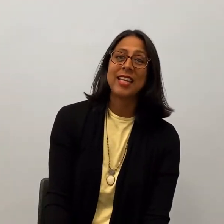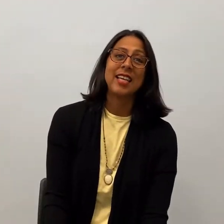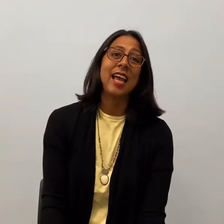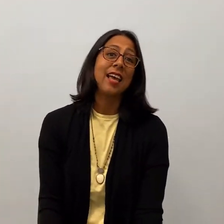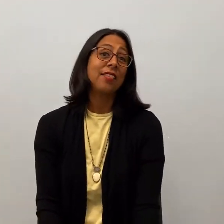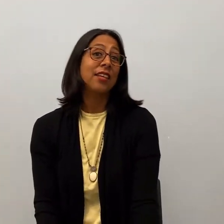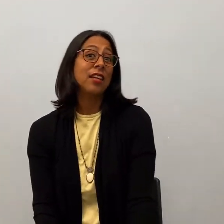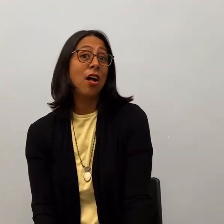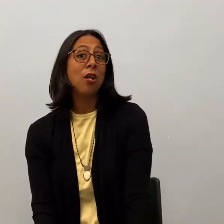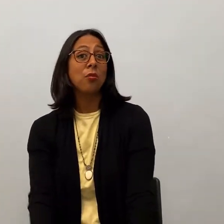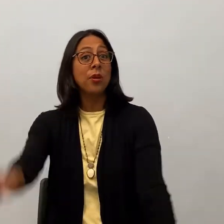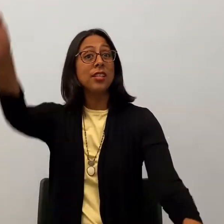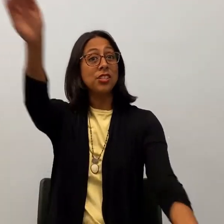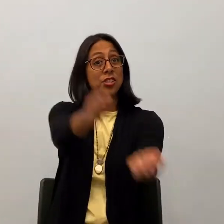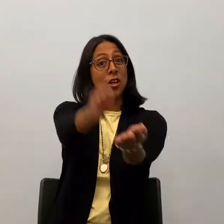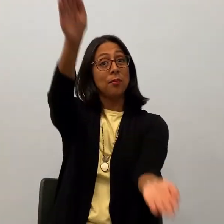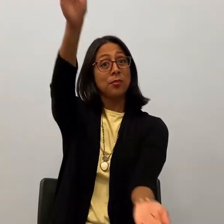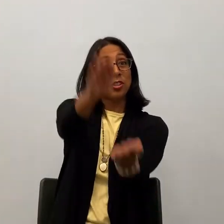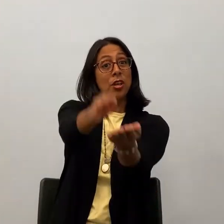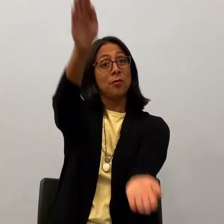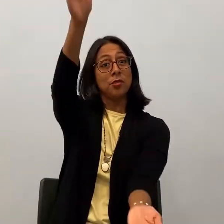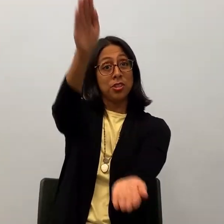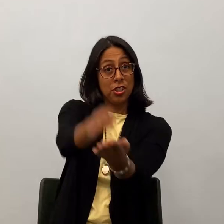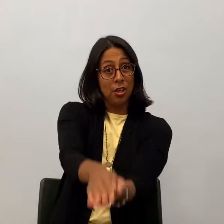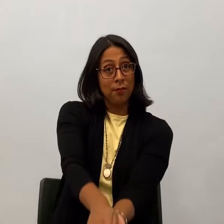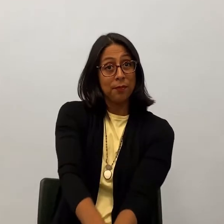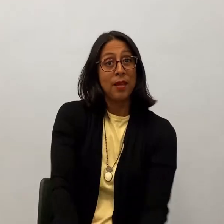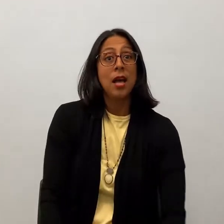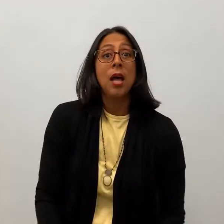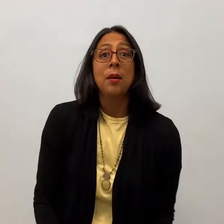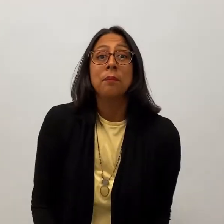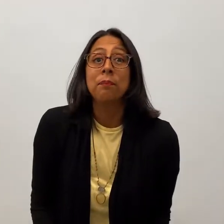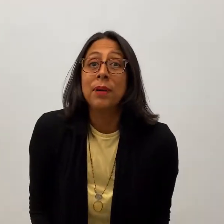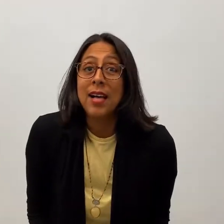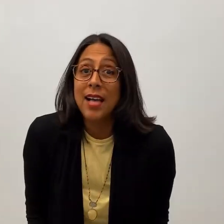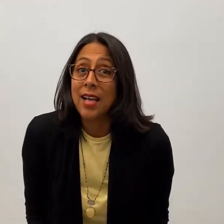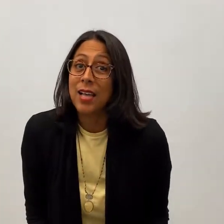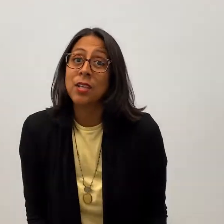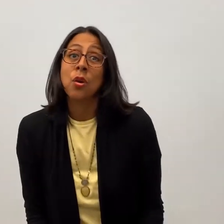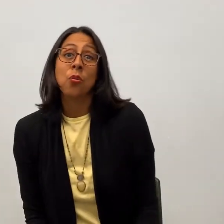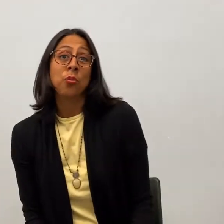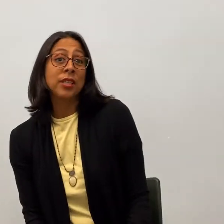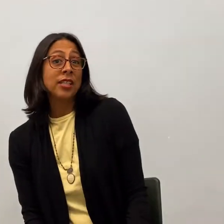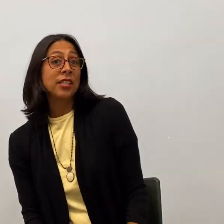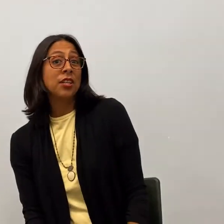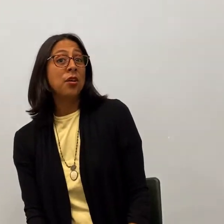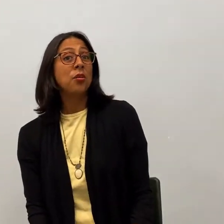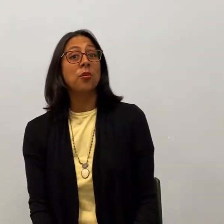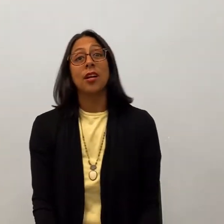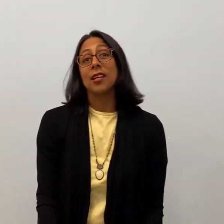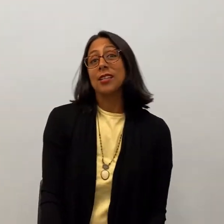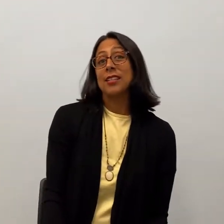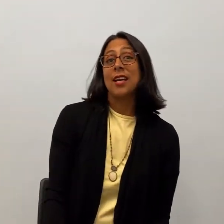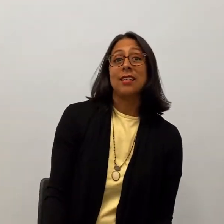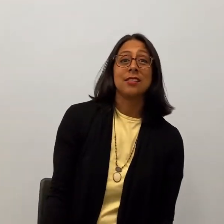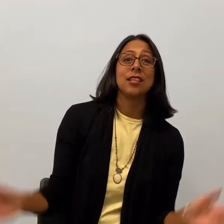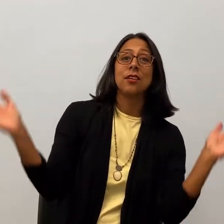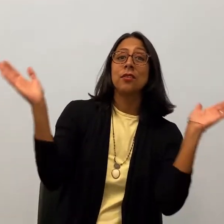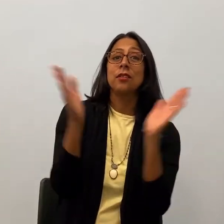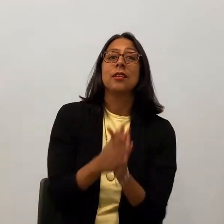And they all went chomp chomp chomp But We know crocodiles go